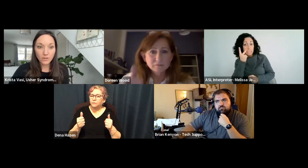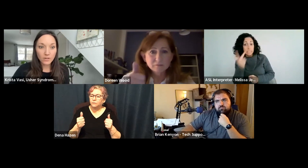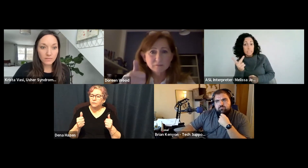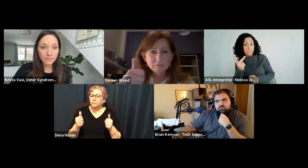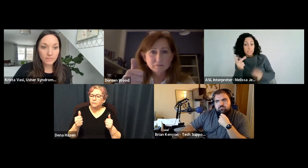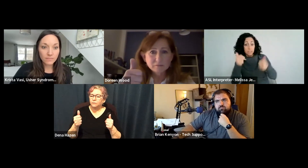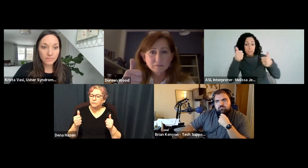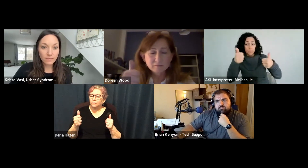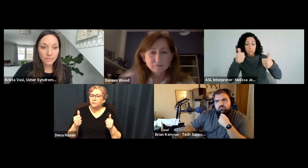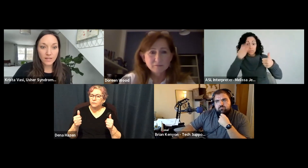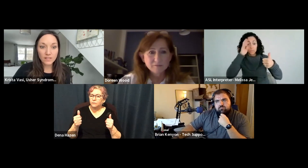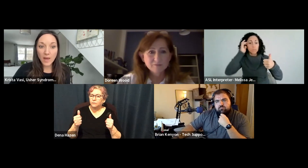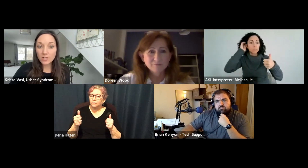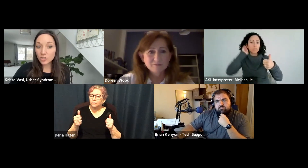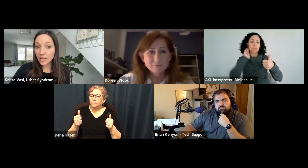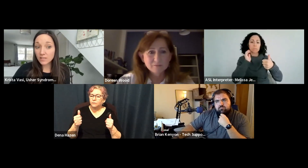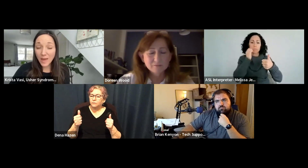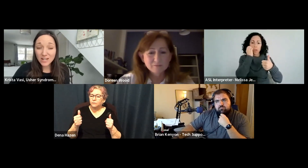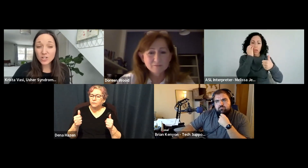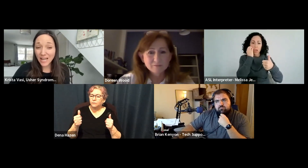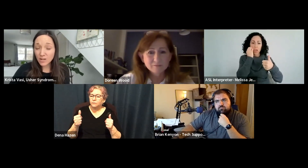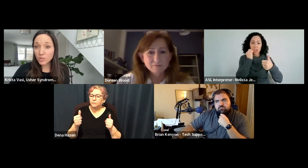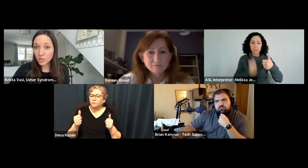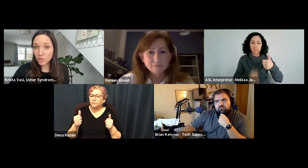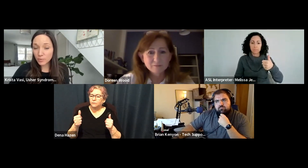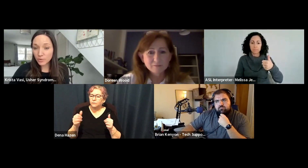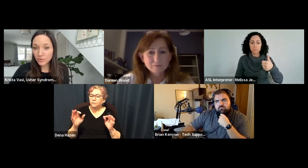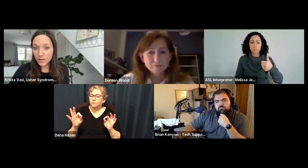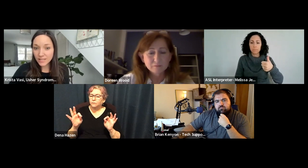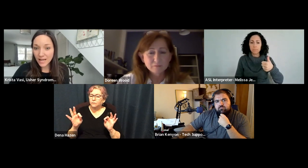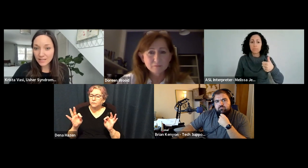Good? Spanish, Spanish language interpreters are all set?